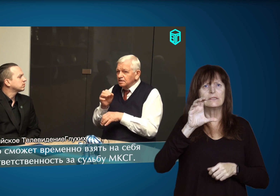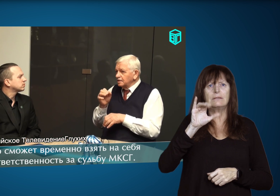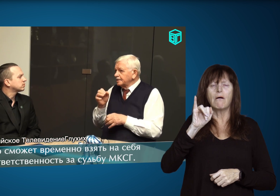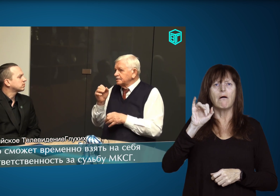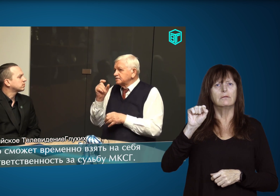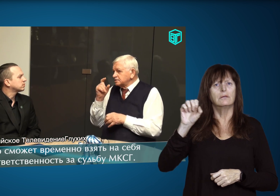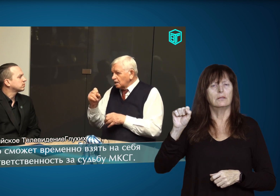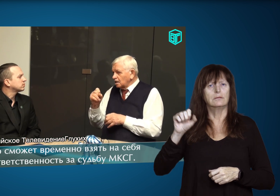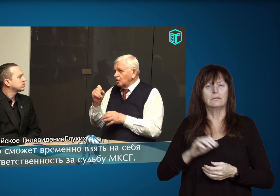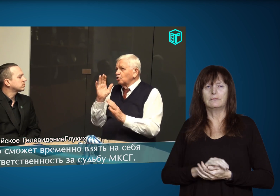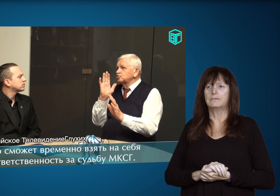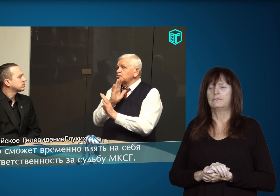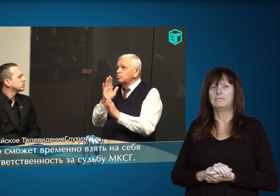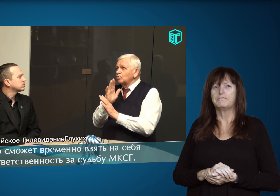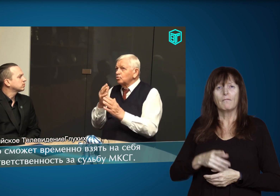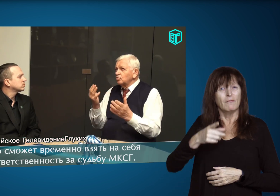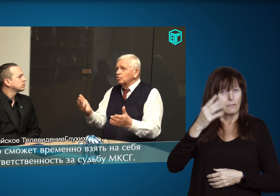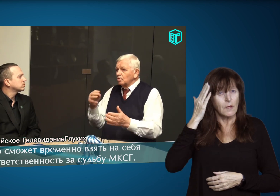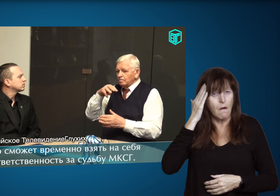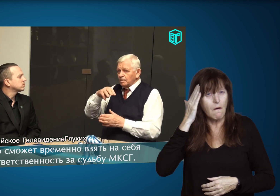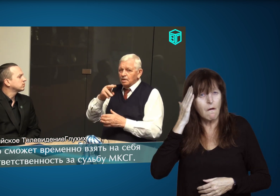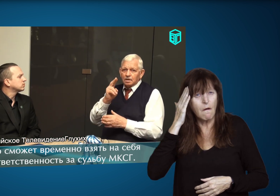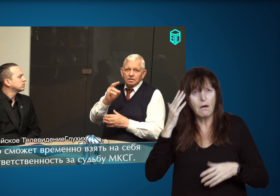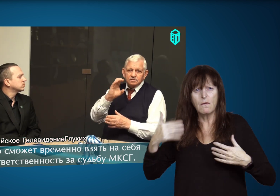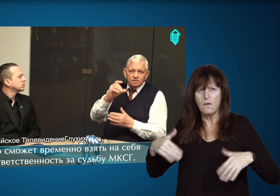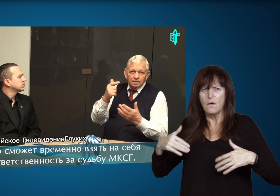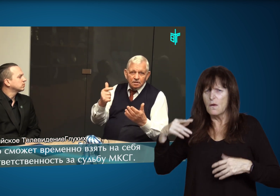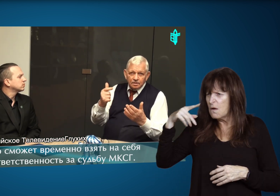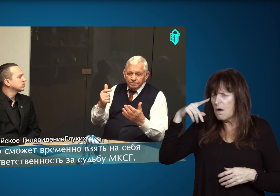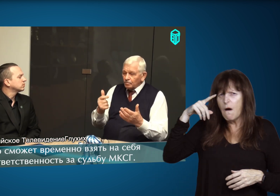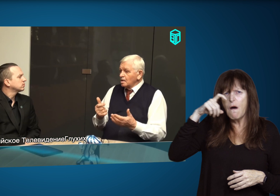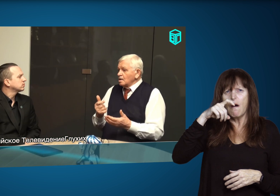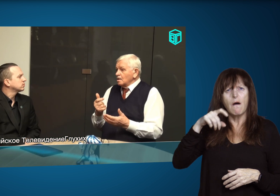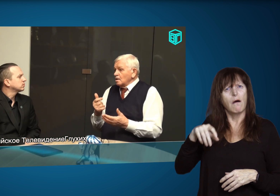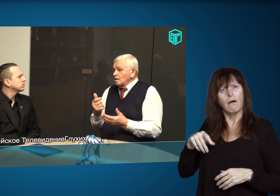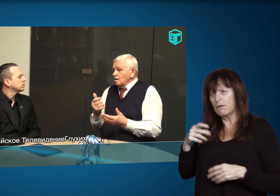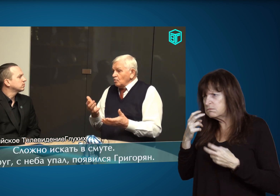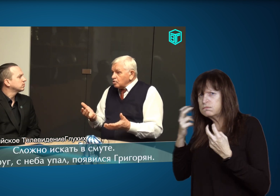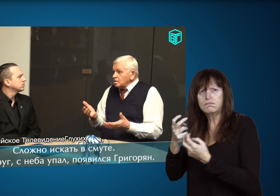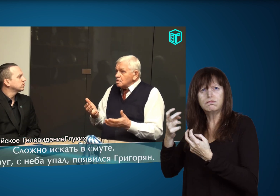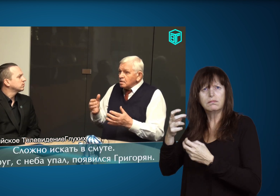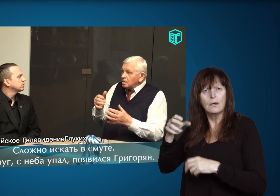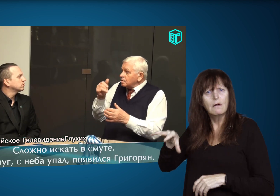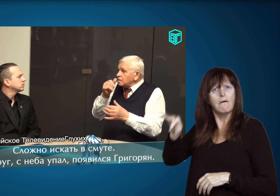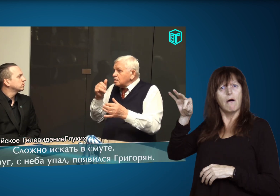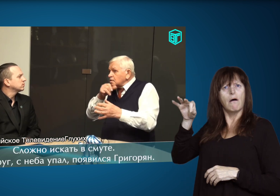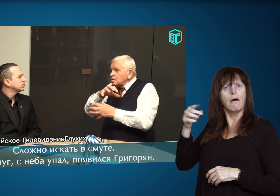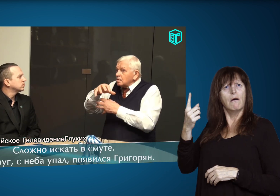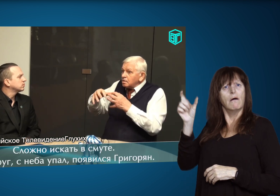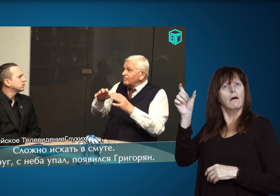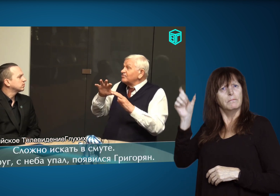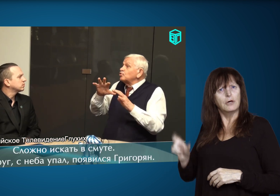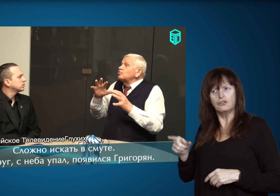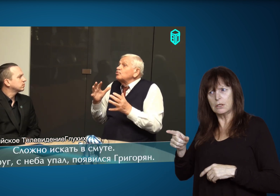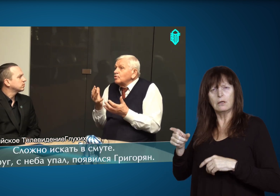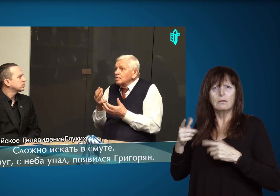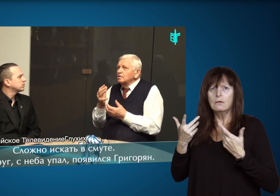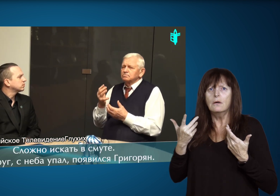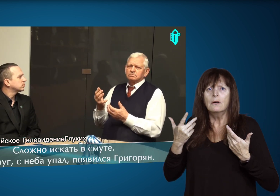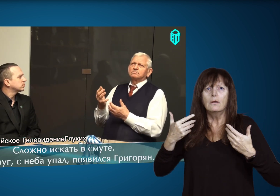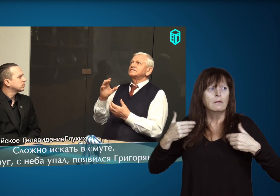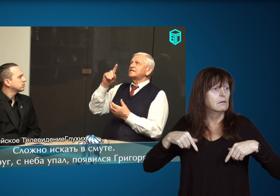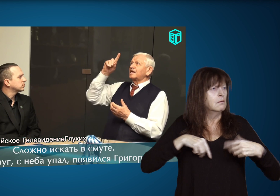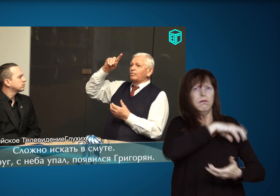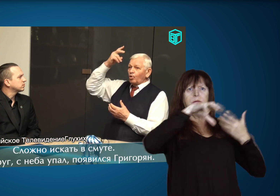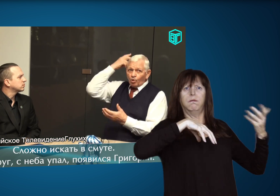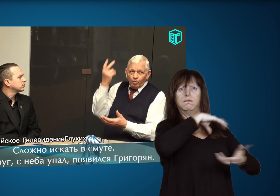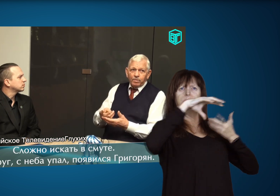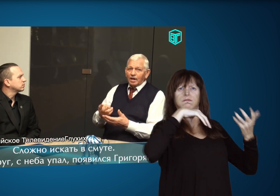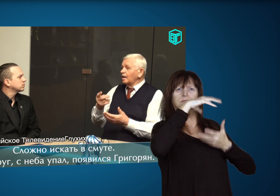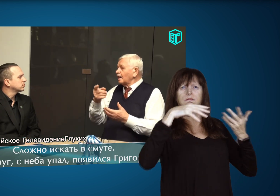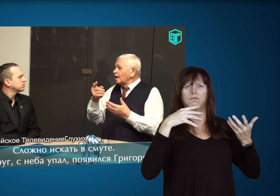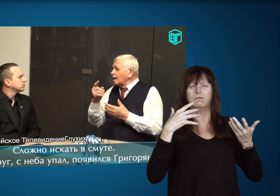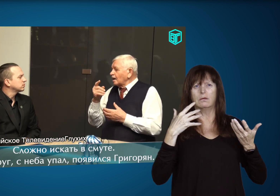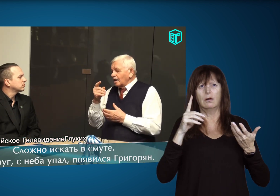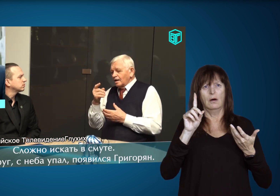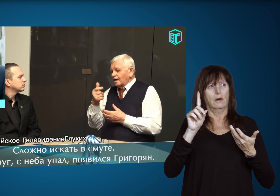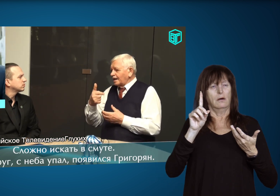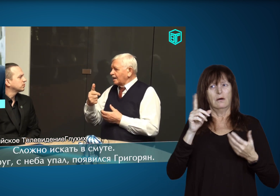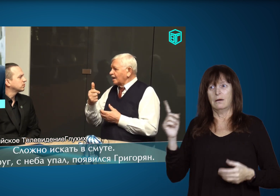You know, it is hard to find someone when it is such chaos,